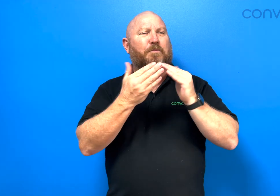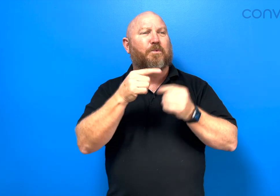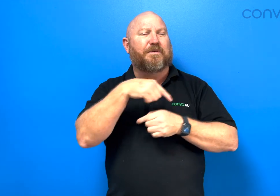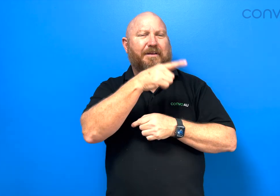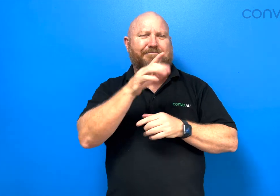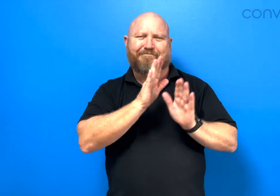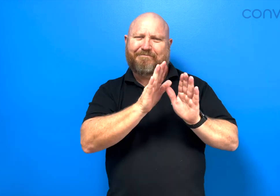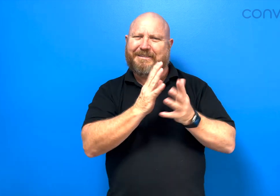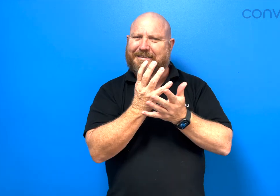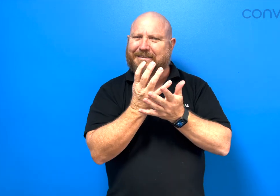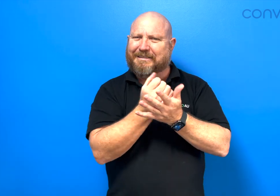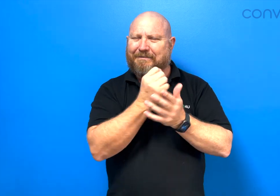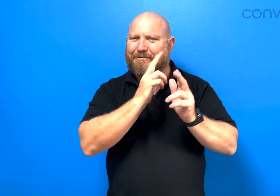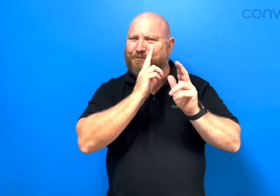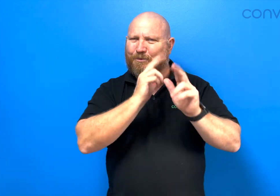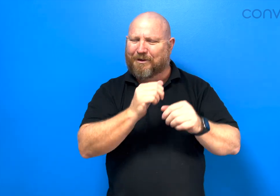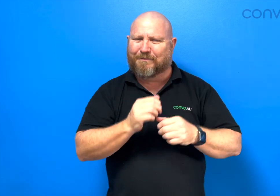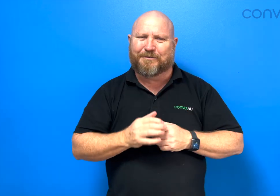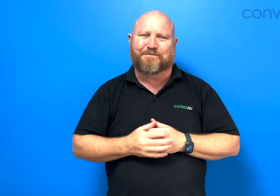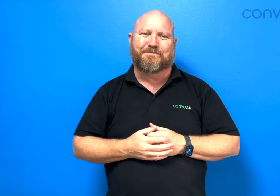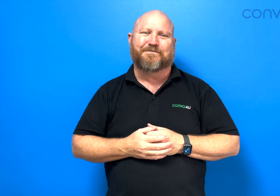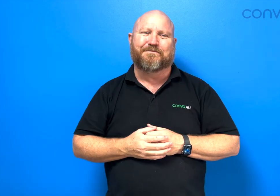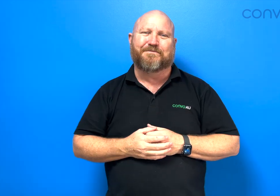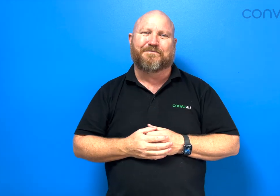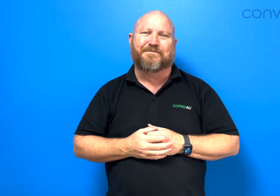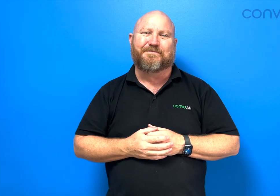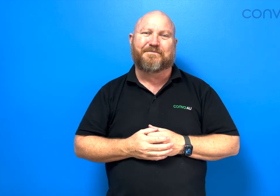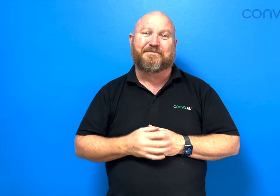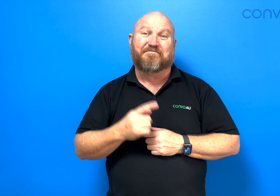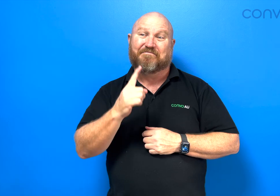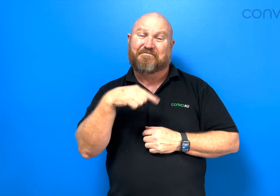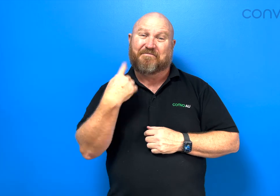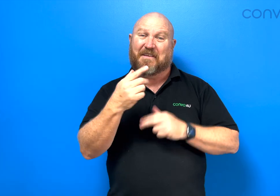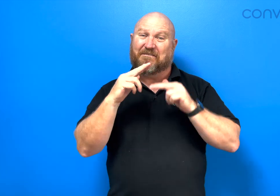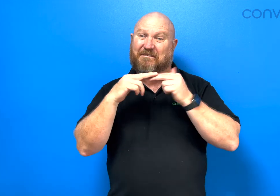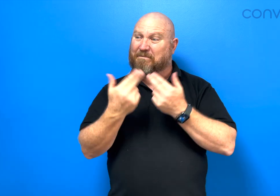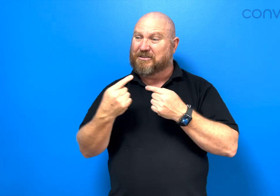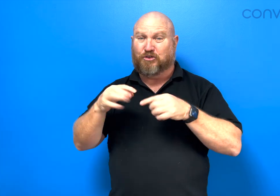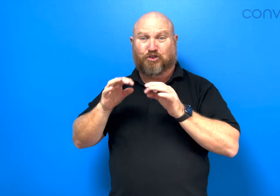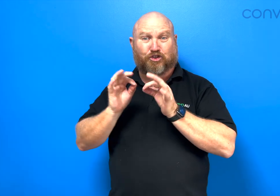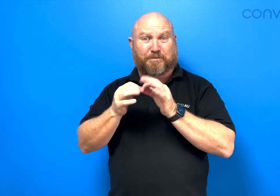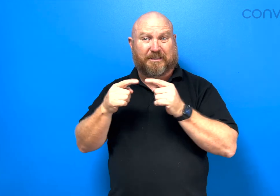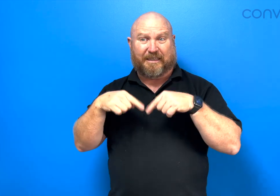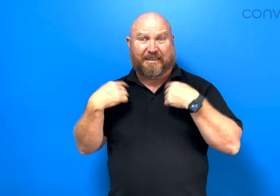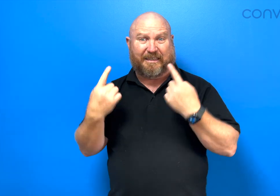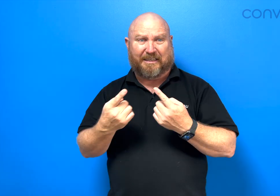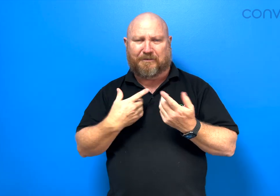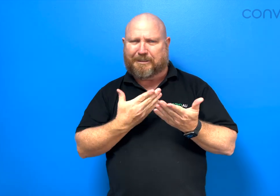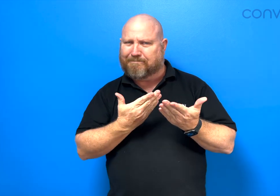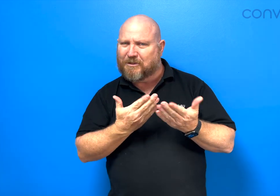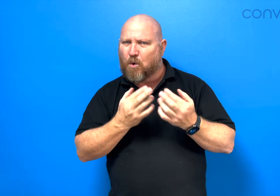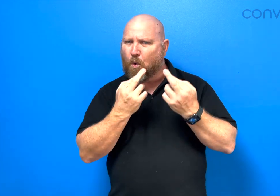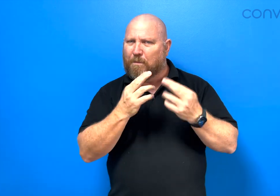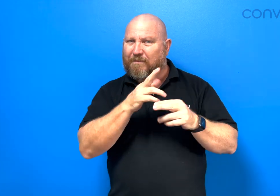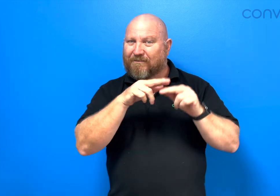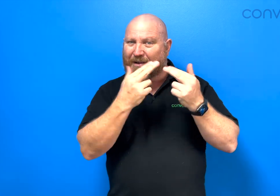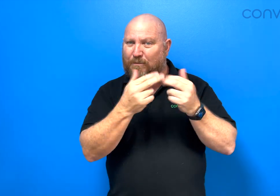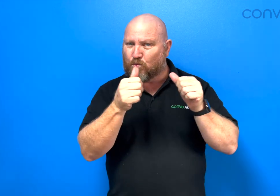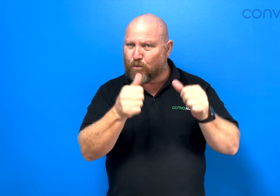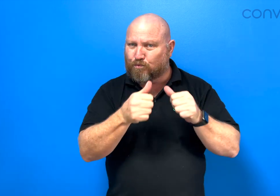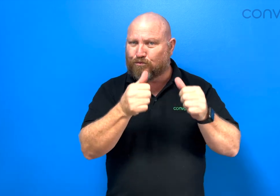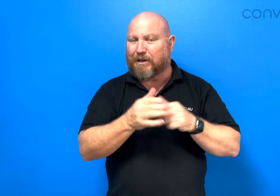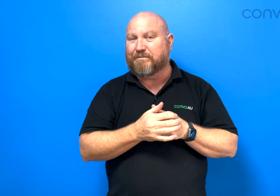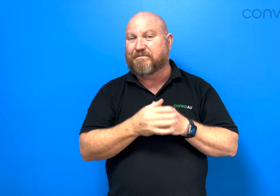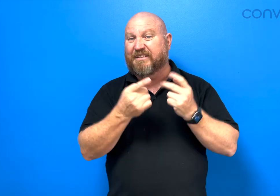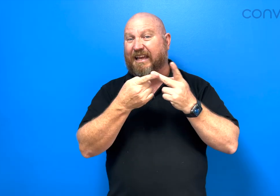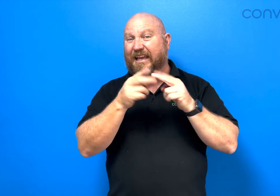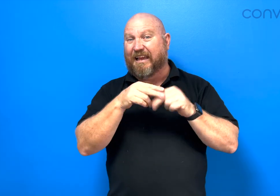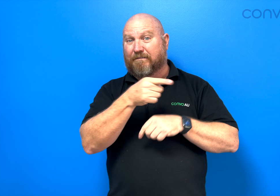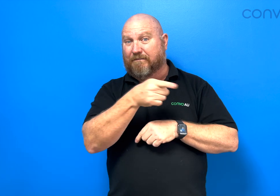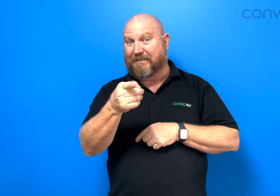the team at Convo Australia want you to know that we have you in our thoughts and hope that you and your families stay safe.